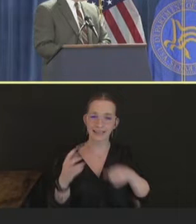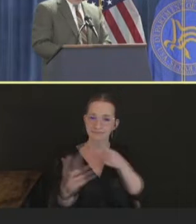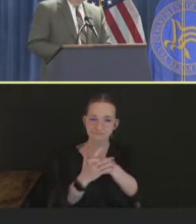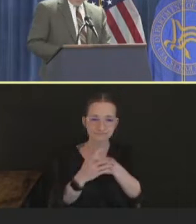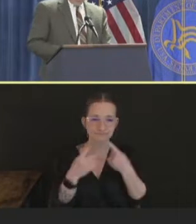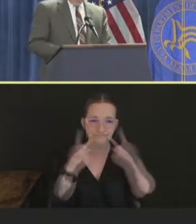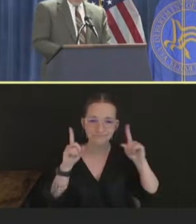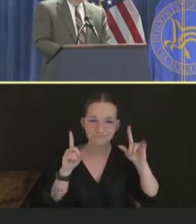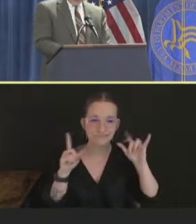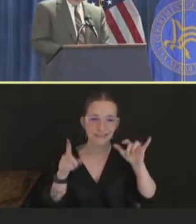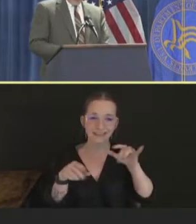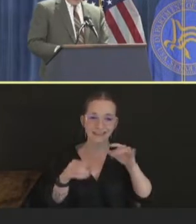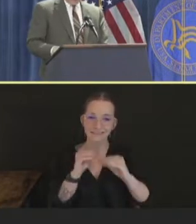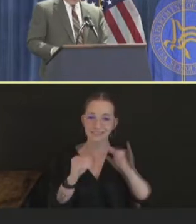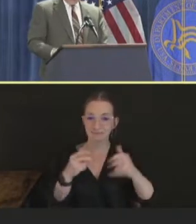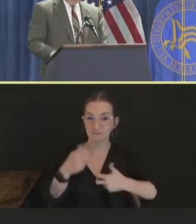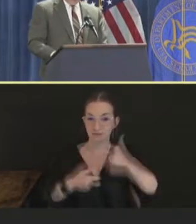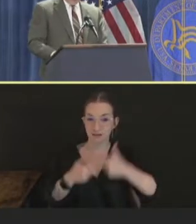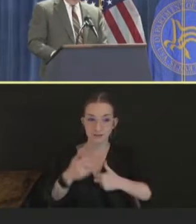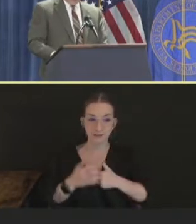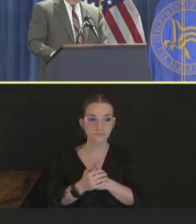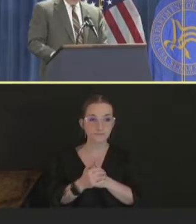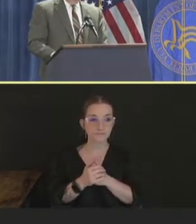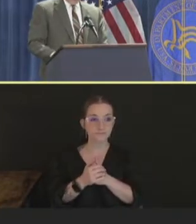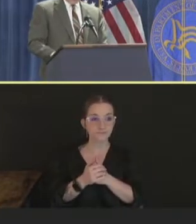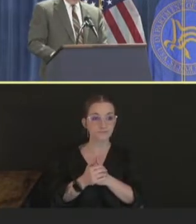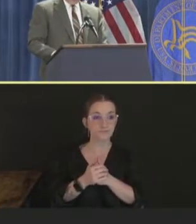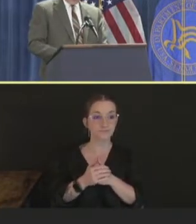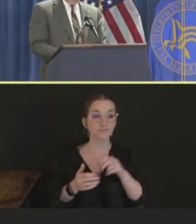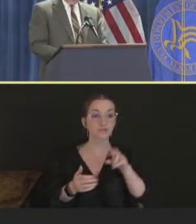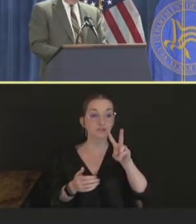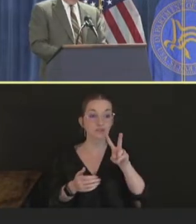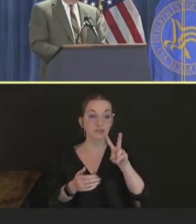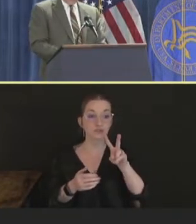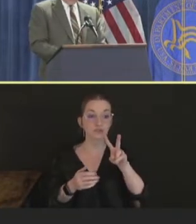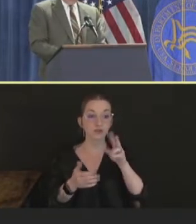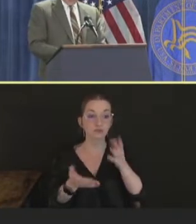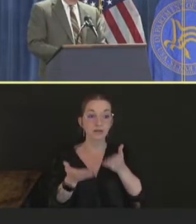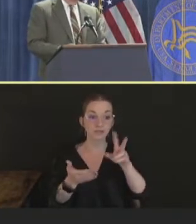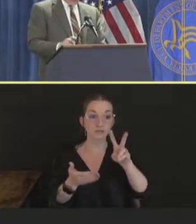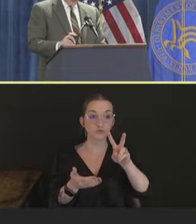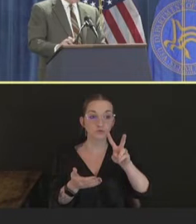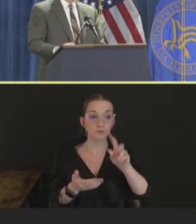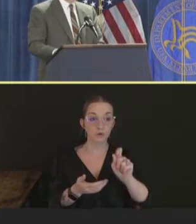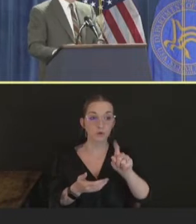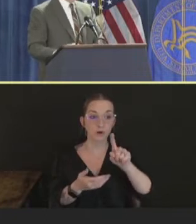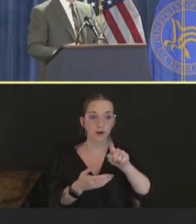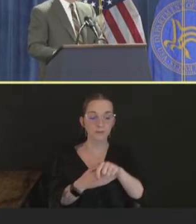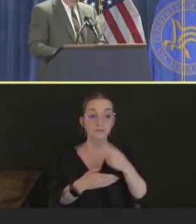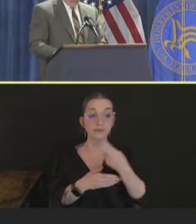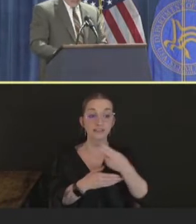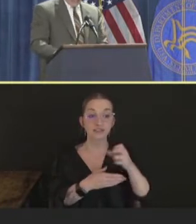Recommendation 2.1 that HHS and other federal agencies and partners should continue to disseminate